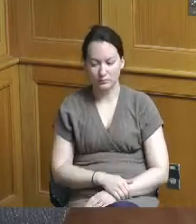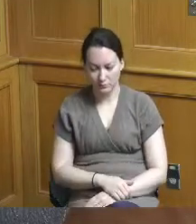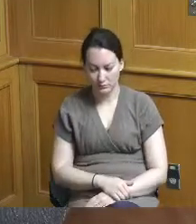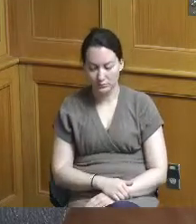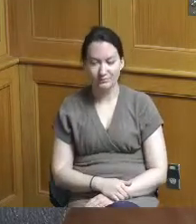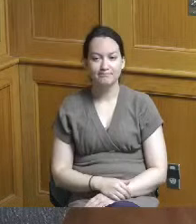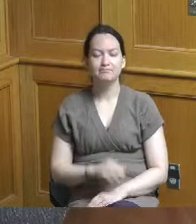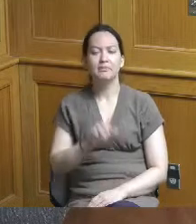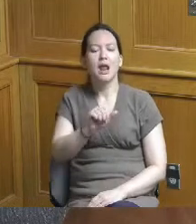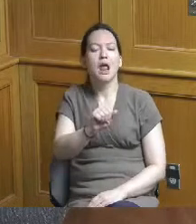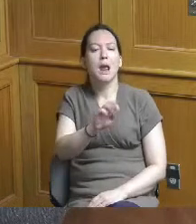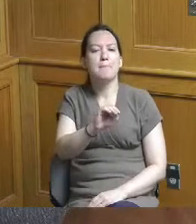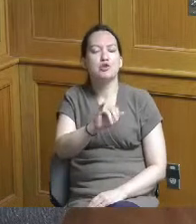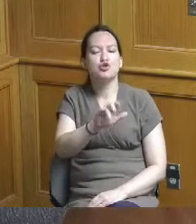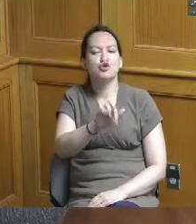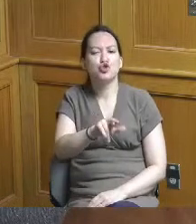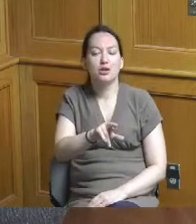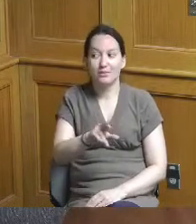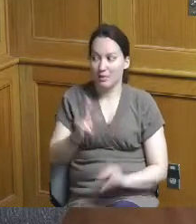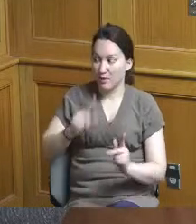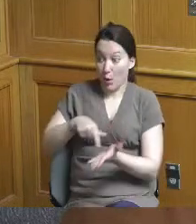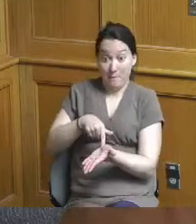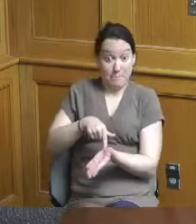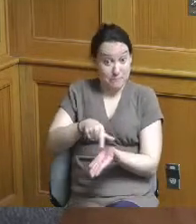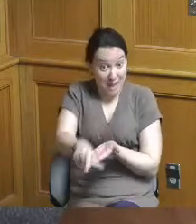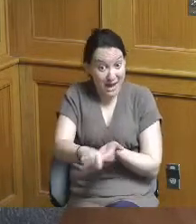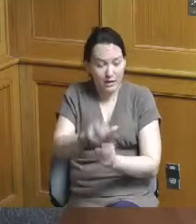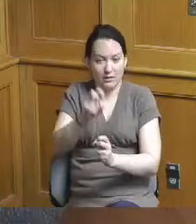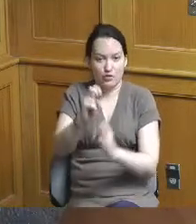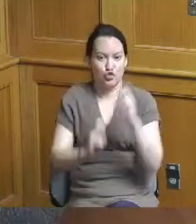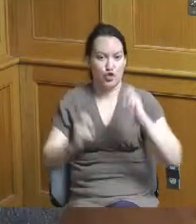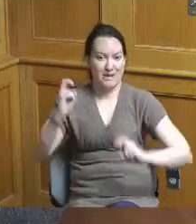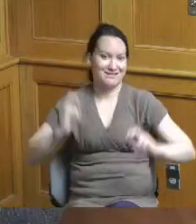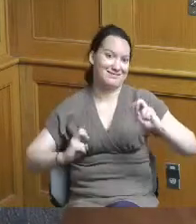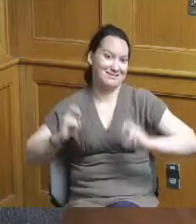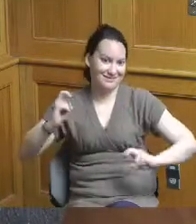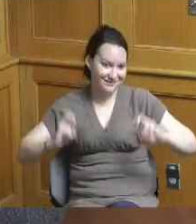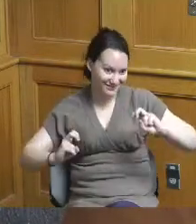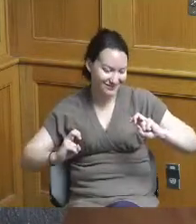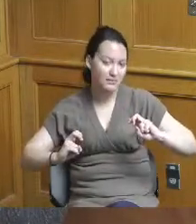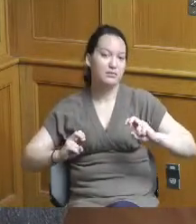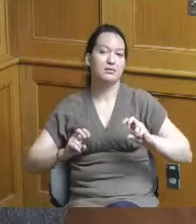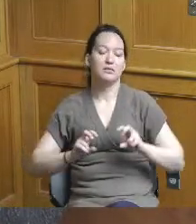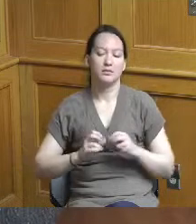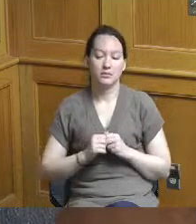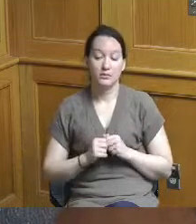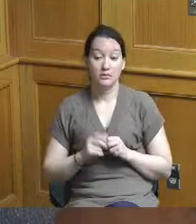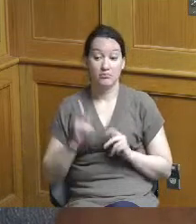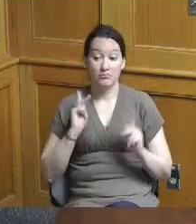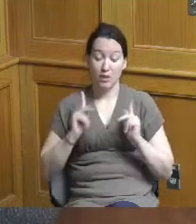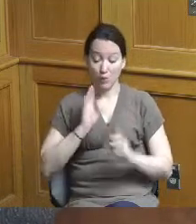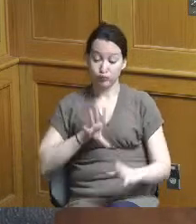amateur sports is like you're paying for these tournaments people are going in and going into